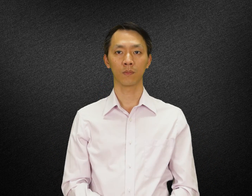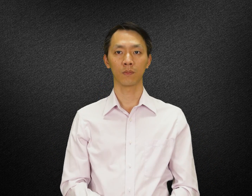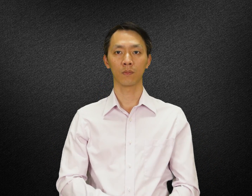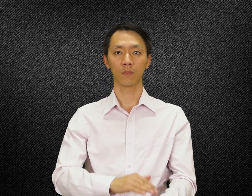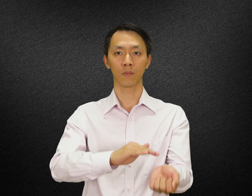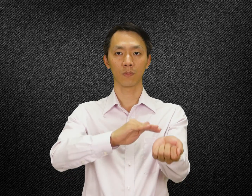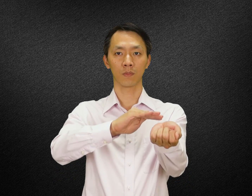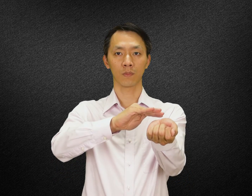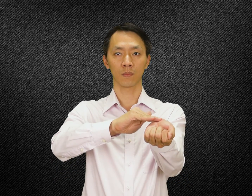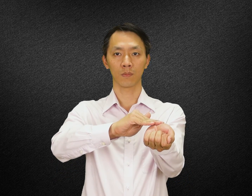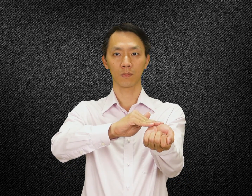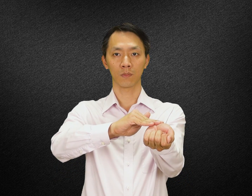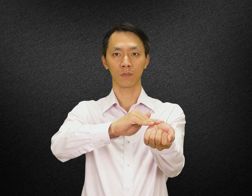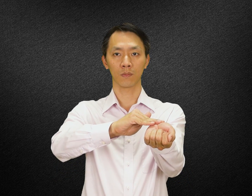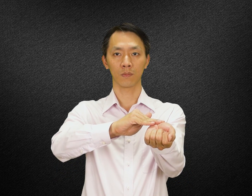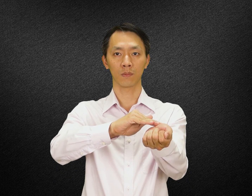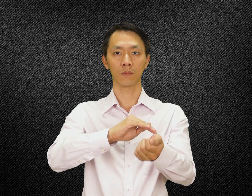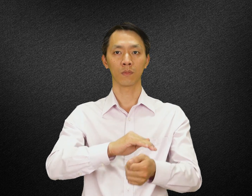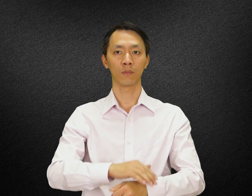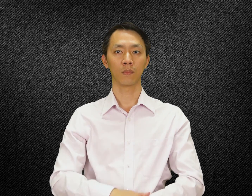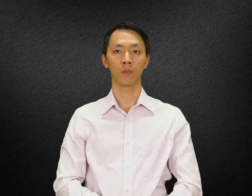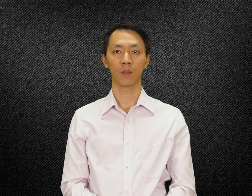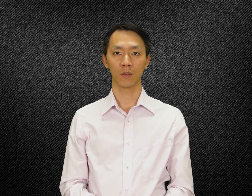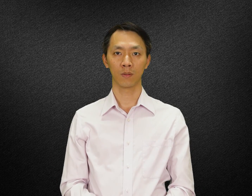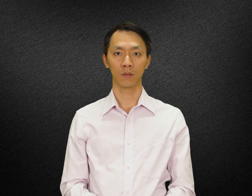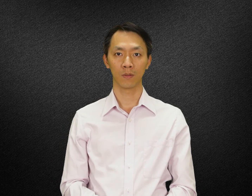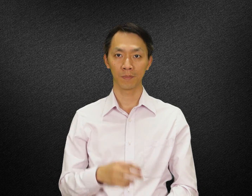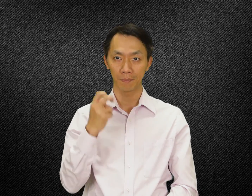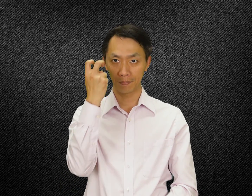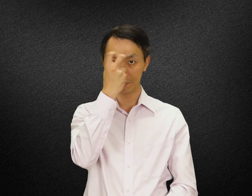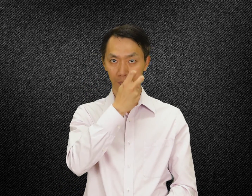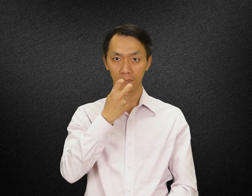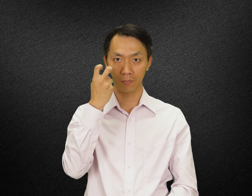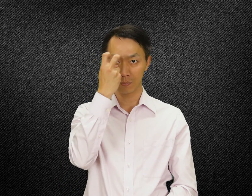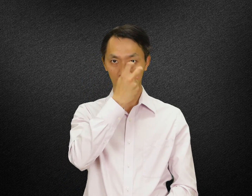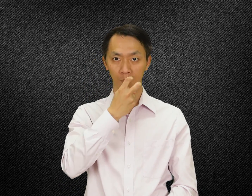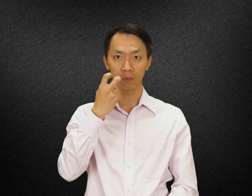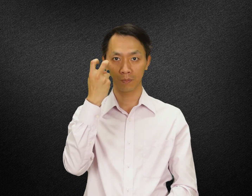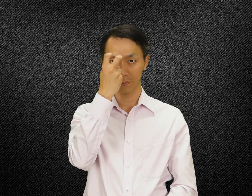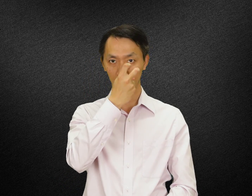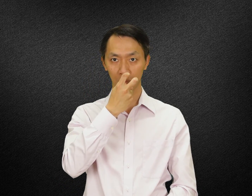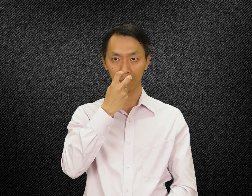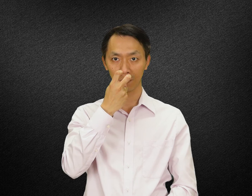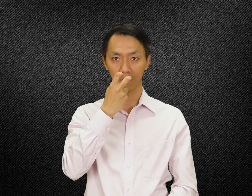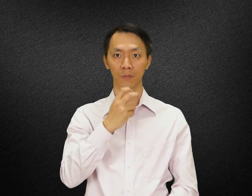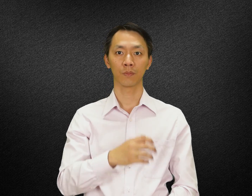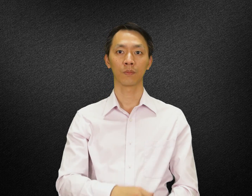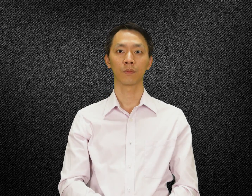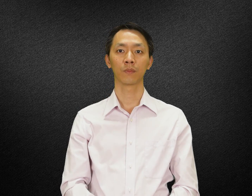medical examine / inspect/ check up